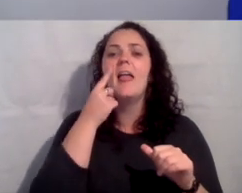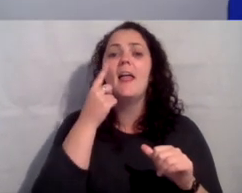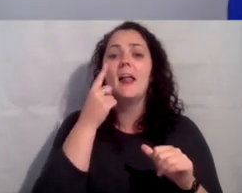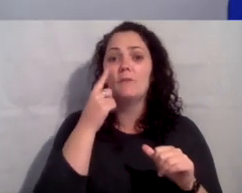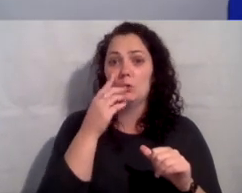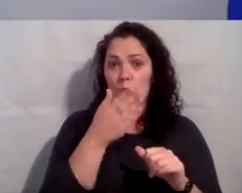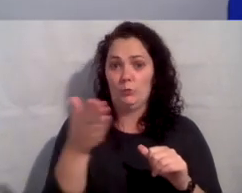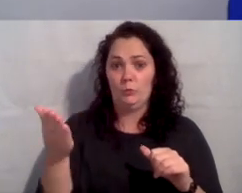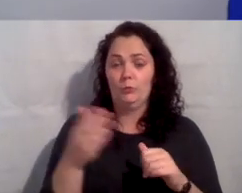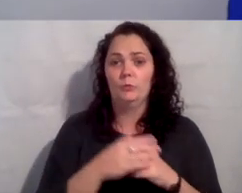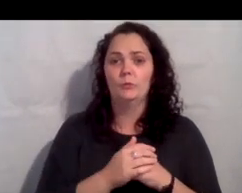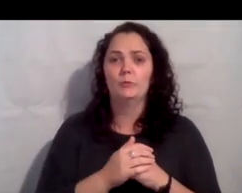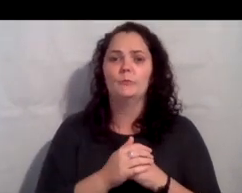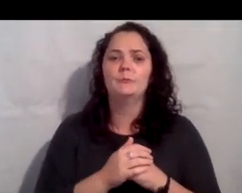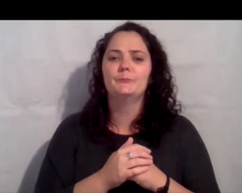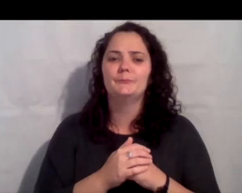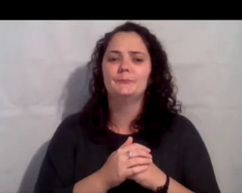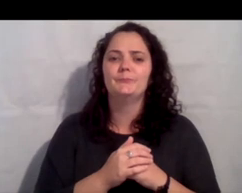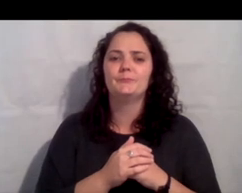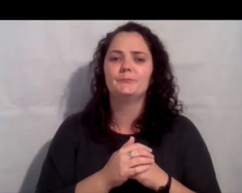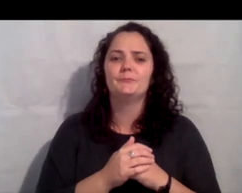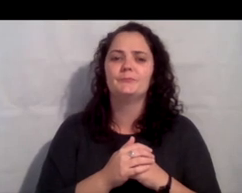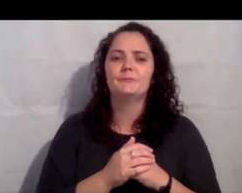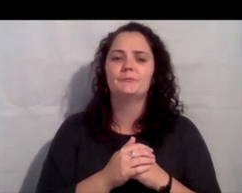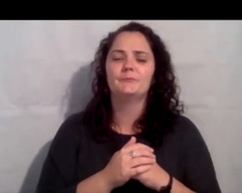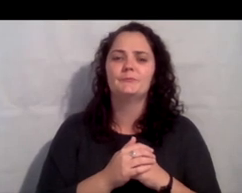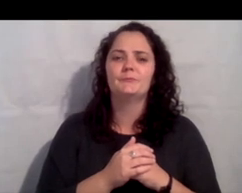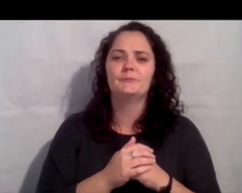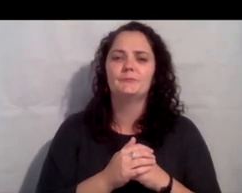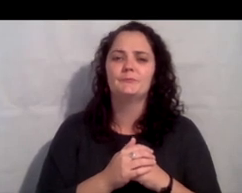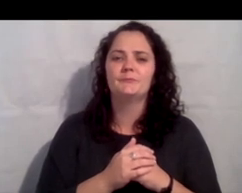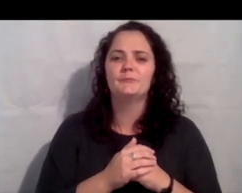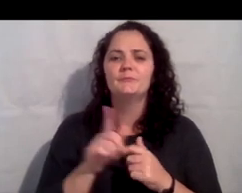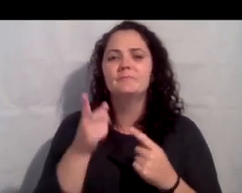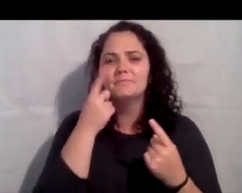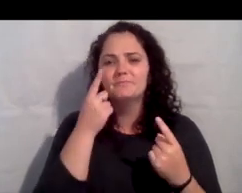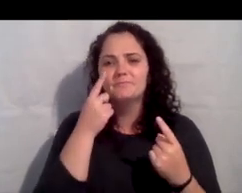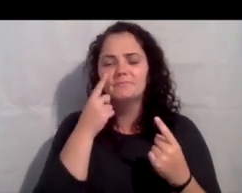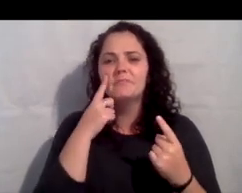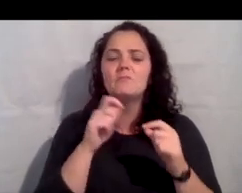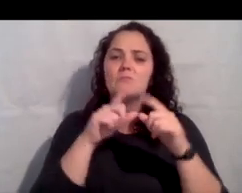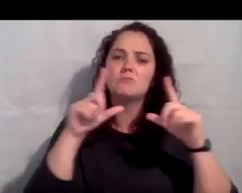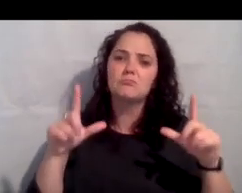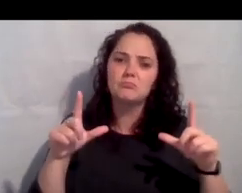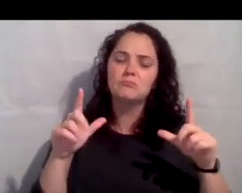it over now so everybody can see these drawings on screen and as you see each one of these drawings, I'm going to talk a little bit